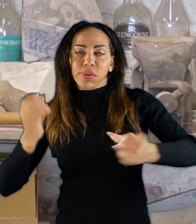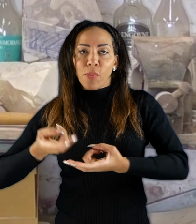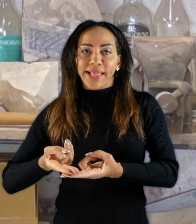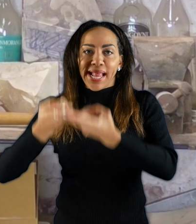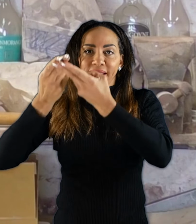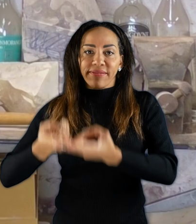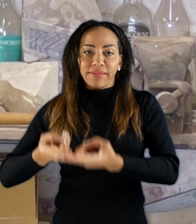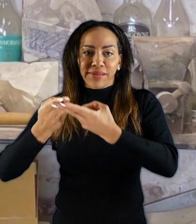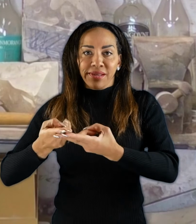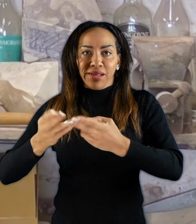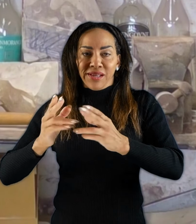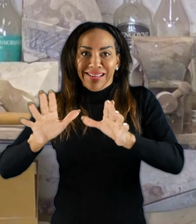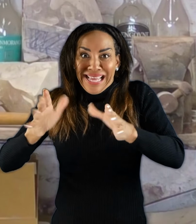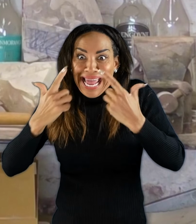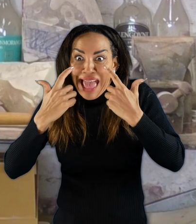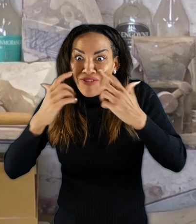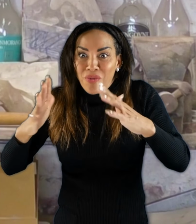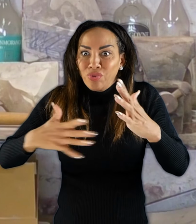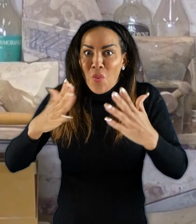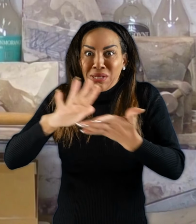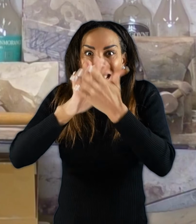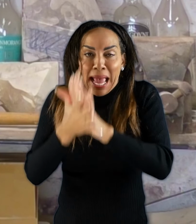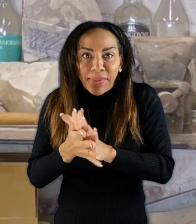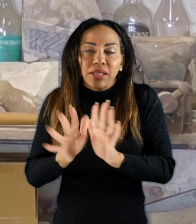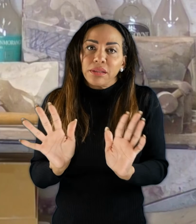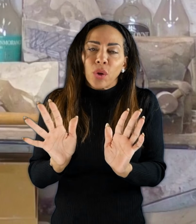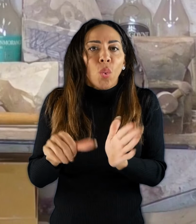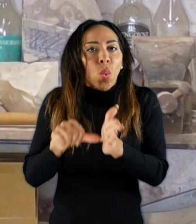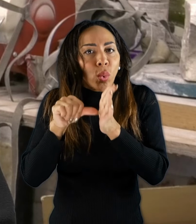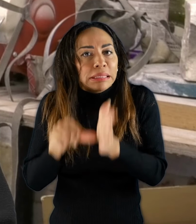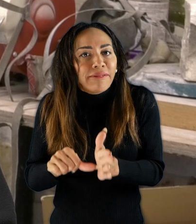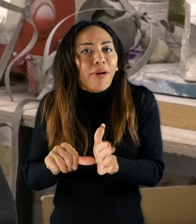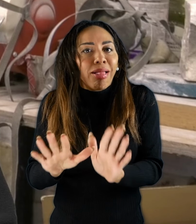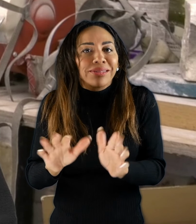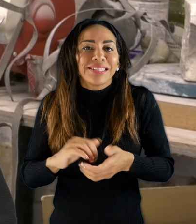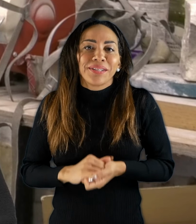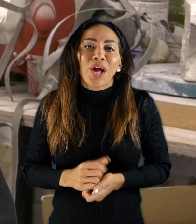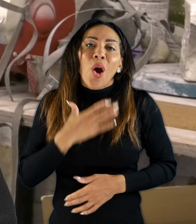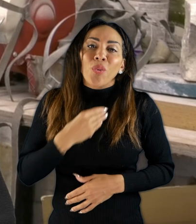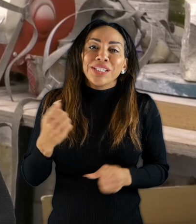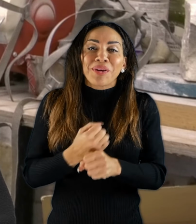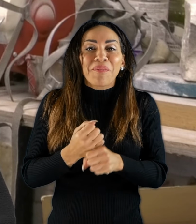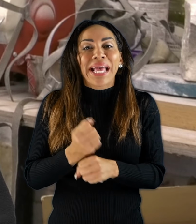to protect it so it doesn't get damaged. It's difficult. I wish I was making film. I could just